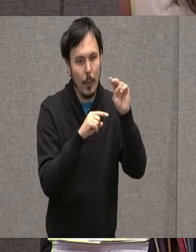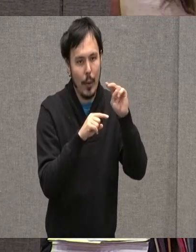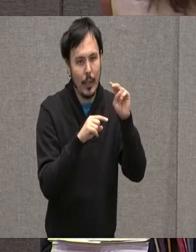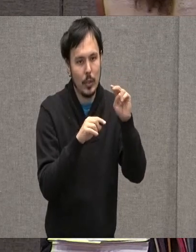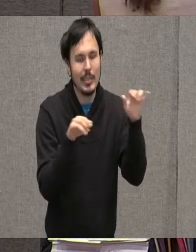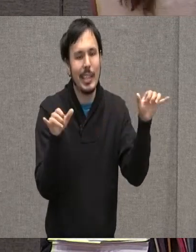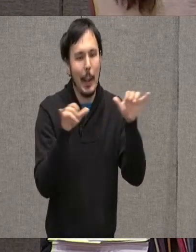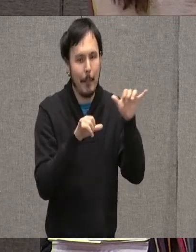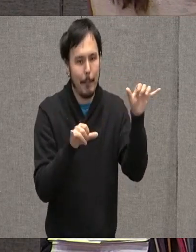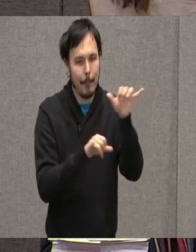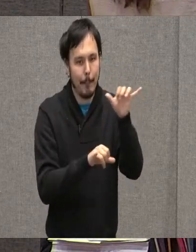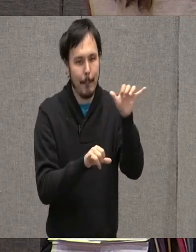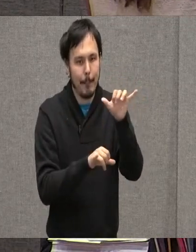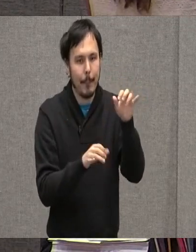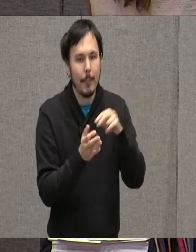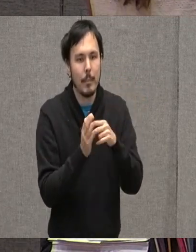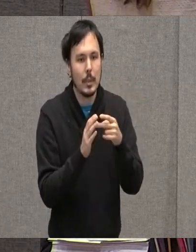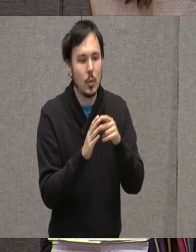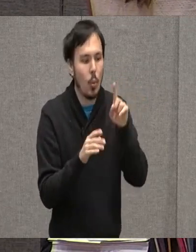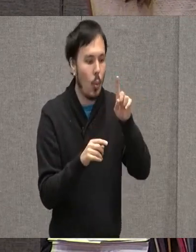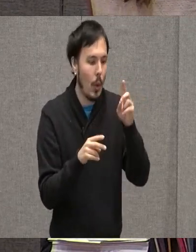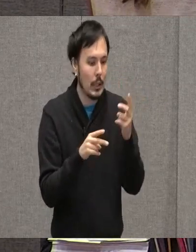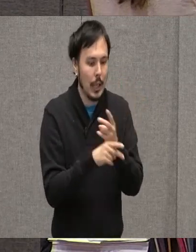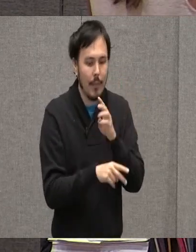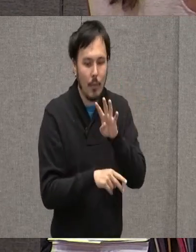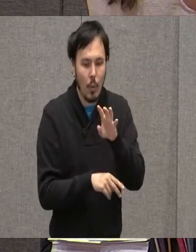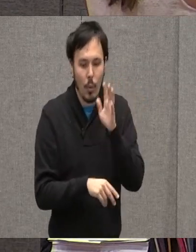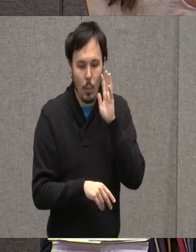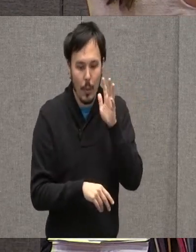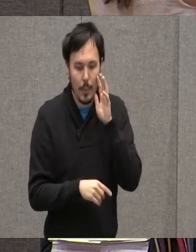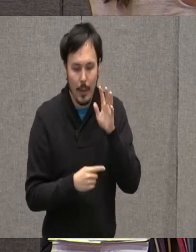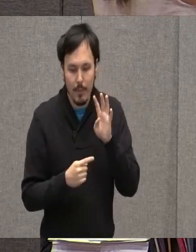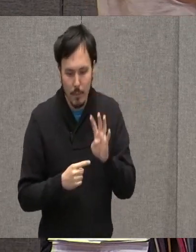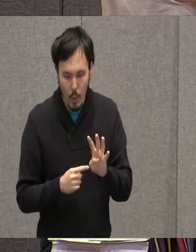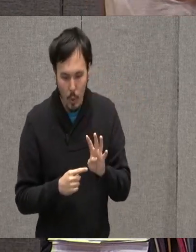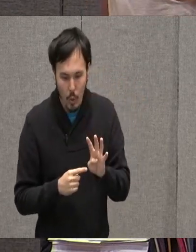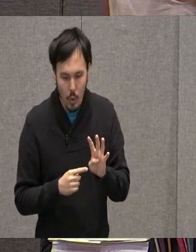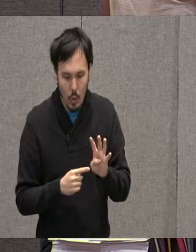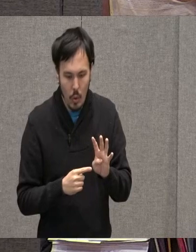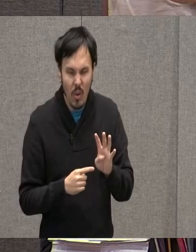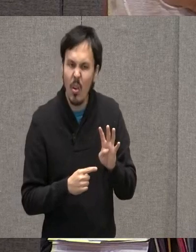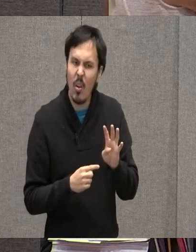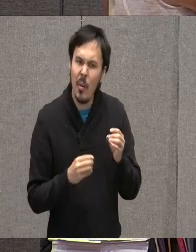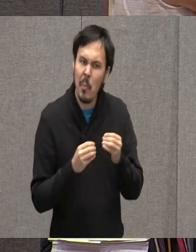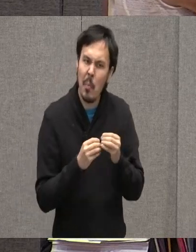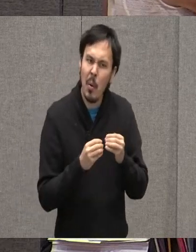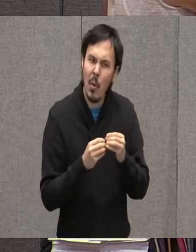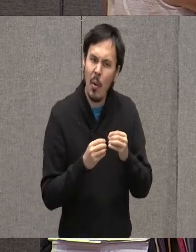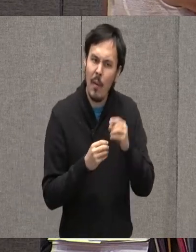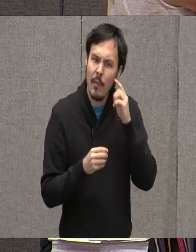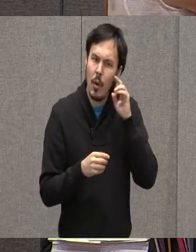So one times four is four. Did I have to do anything to eight to get to eight?